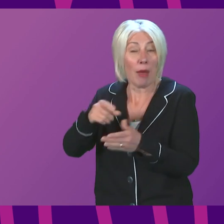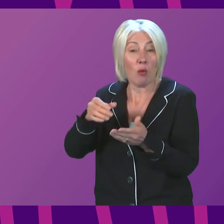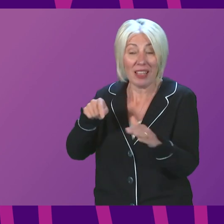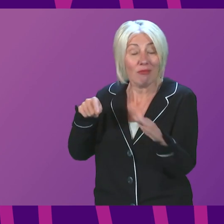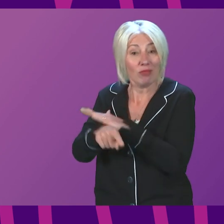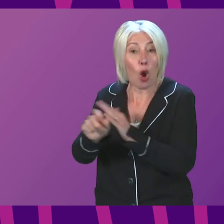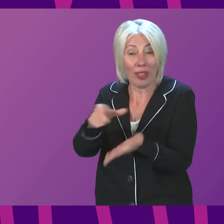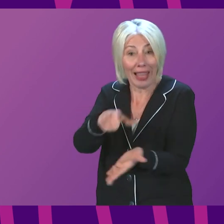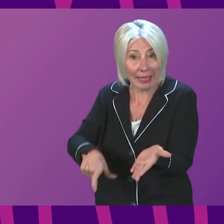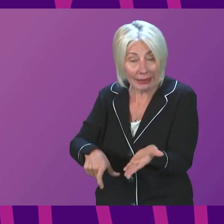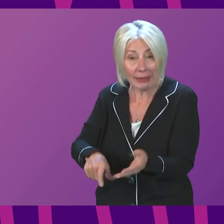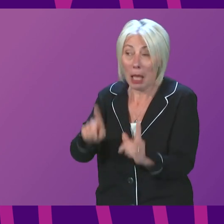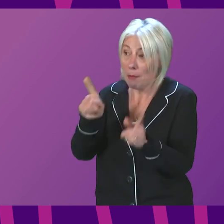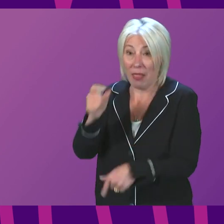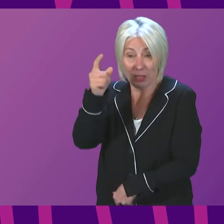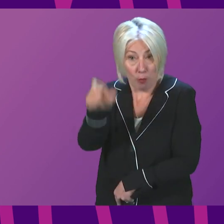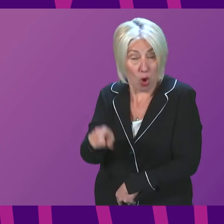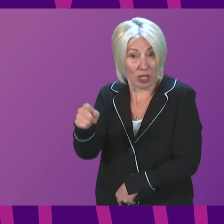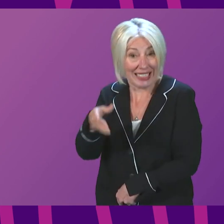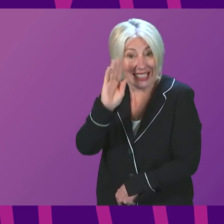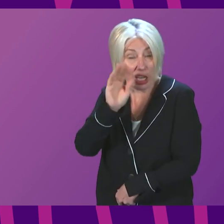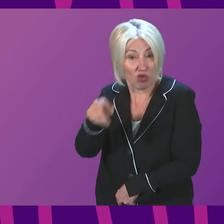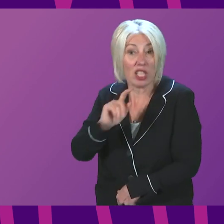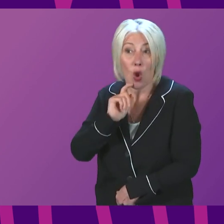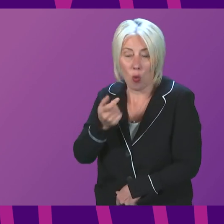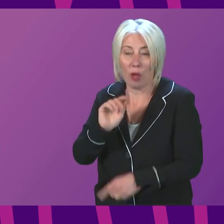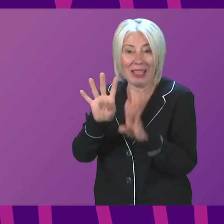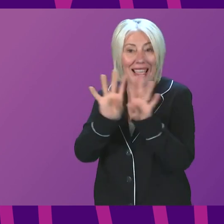We now learn that that dangerous individual will be given a parole hearing on or around